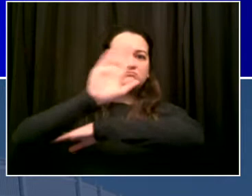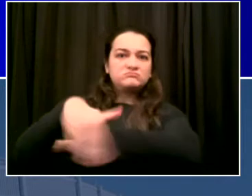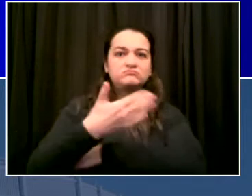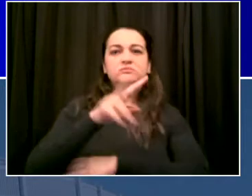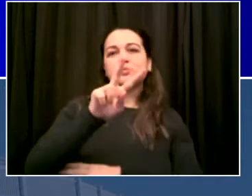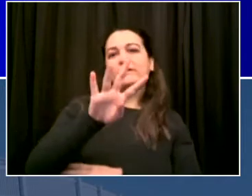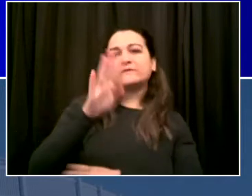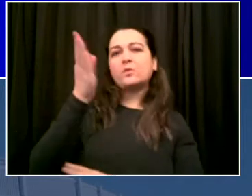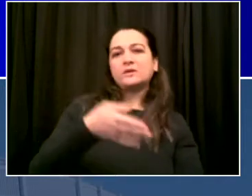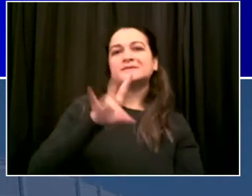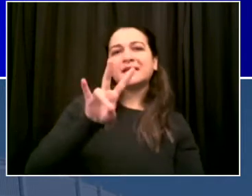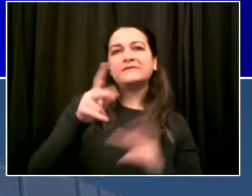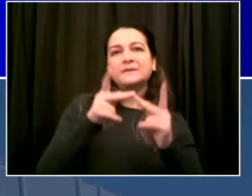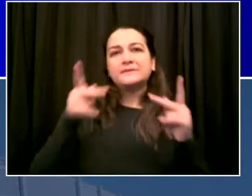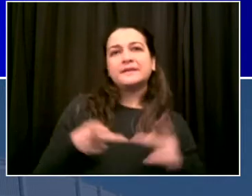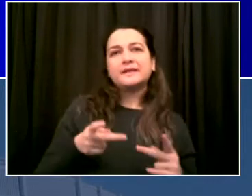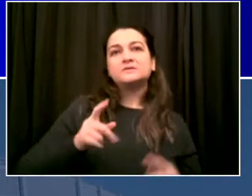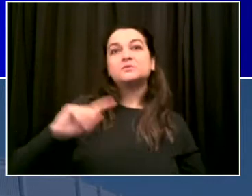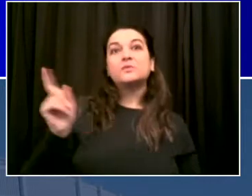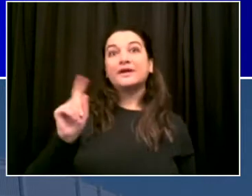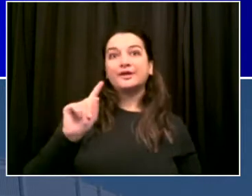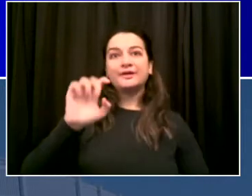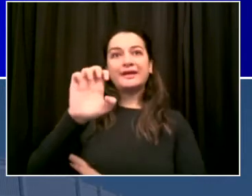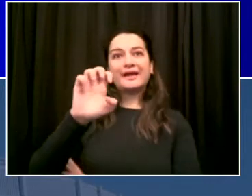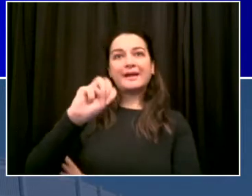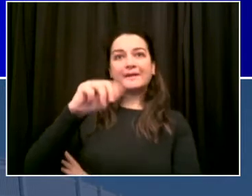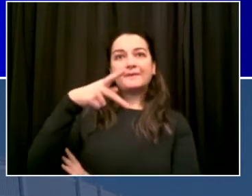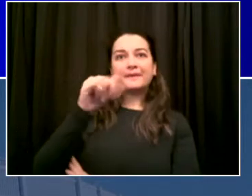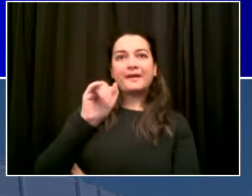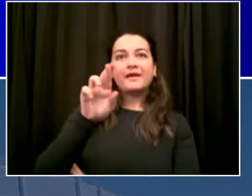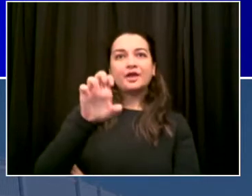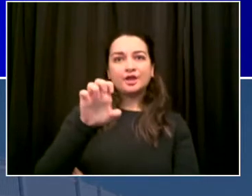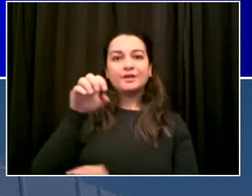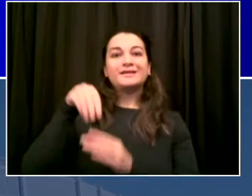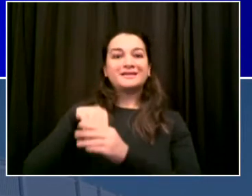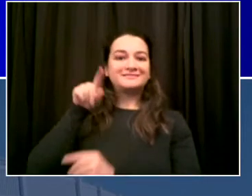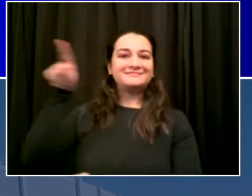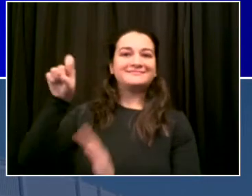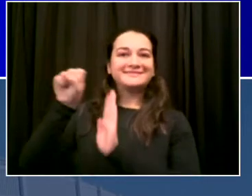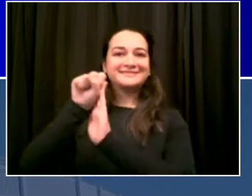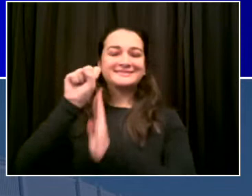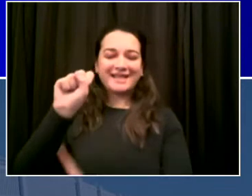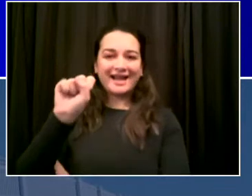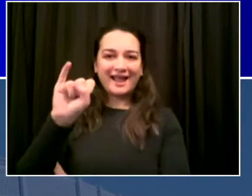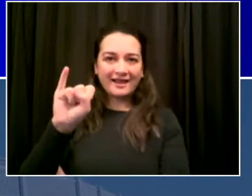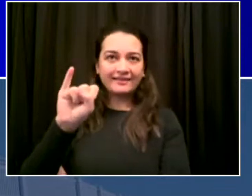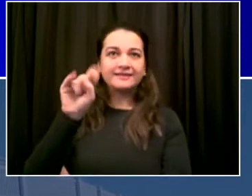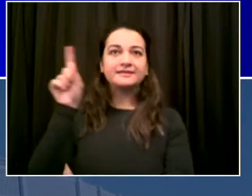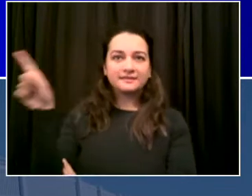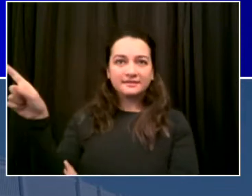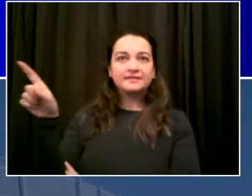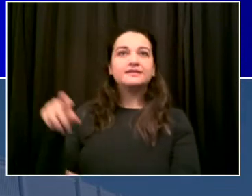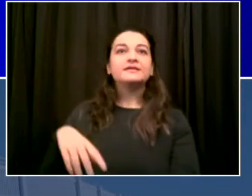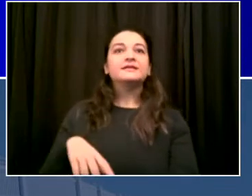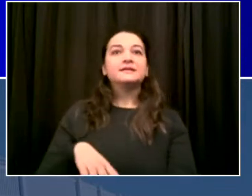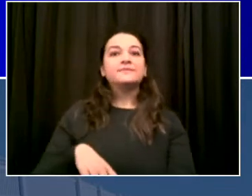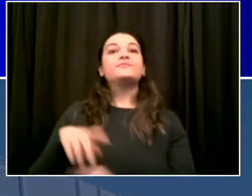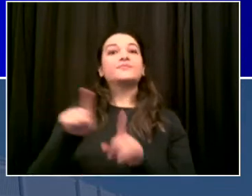COMING INCLUDING THE EMPIRE OUTLETS THE STATEN ISLAND,